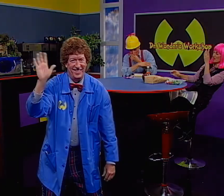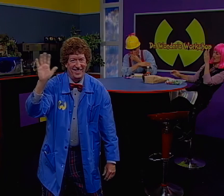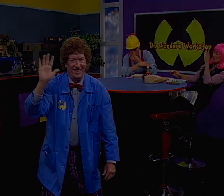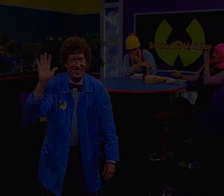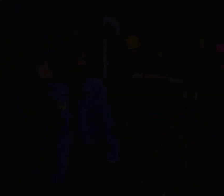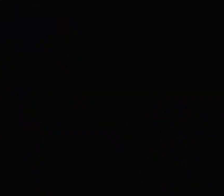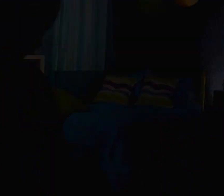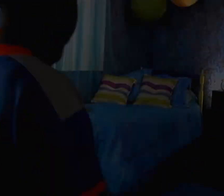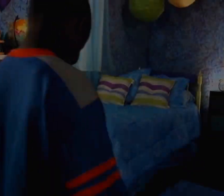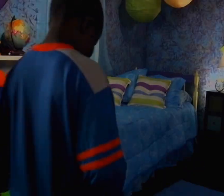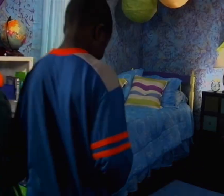BYE FOR NOW.